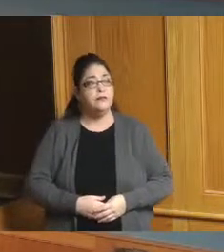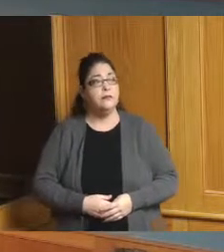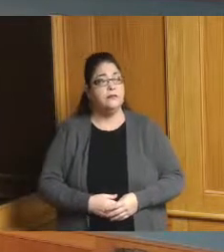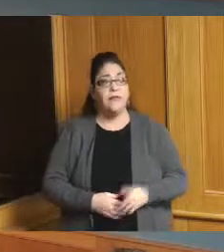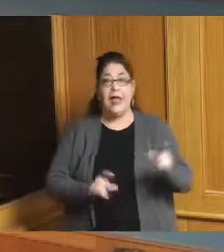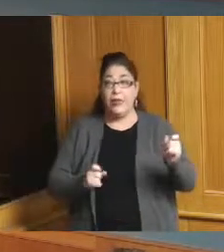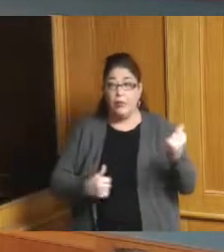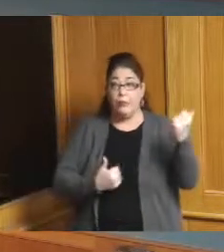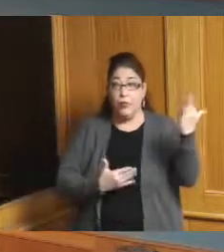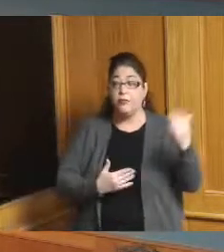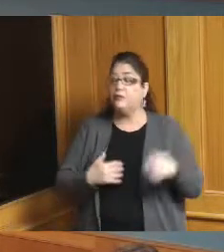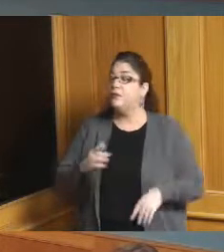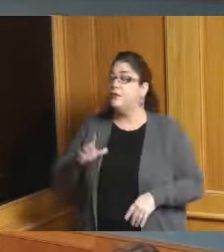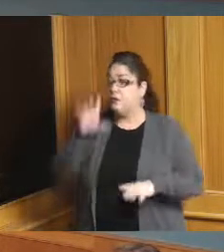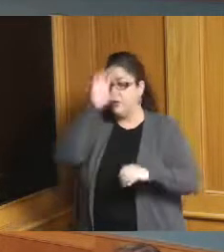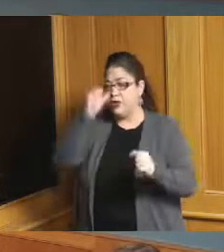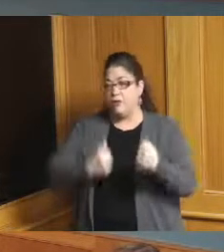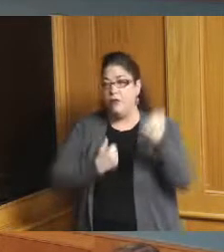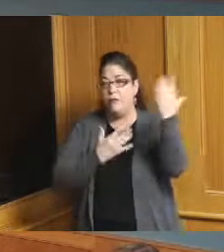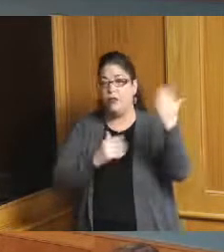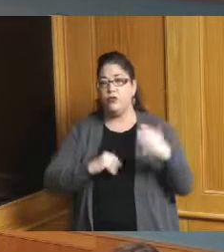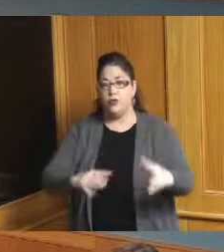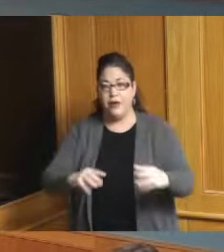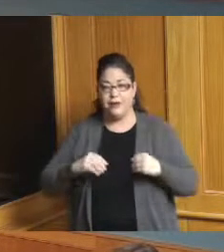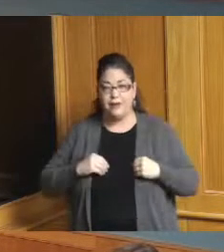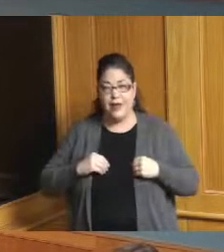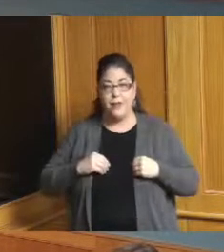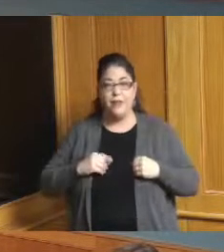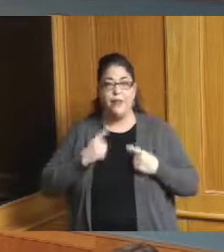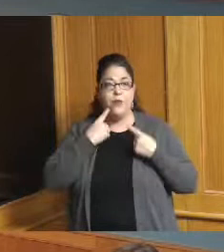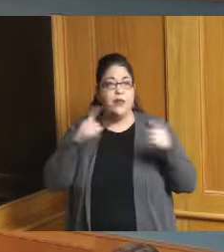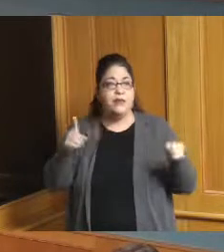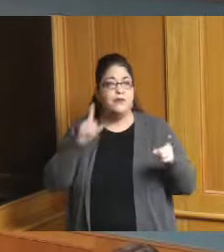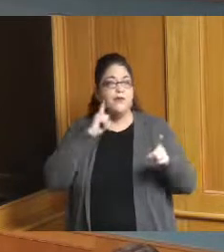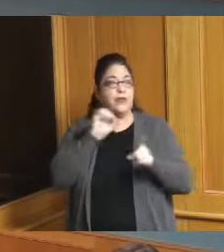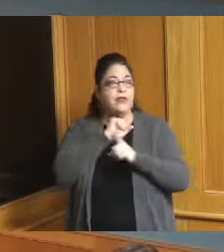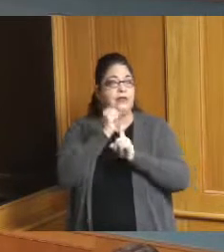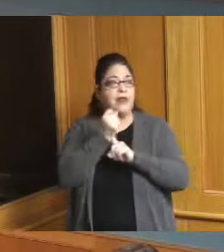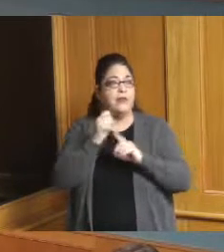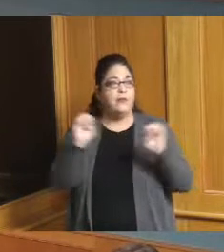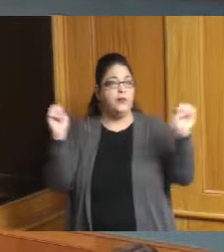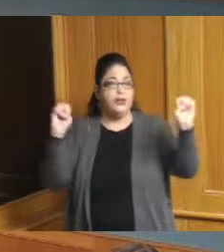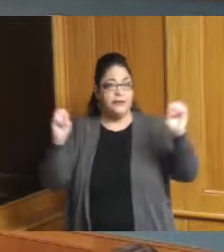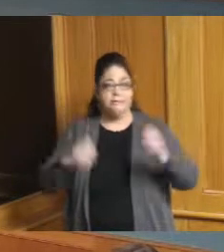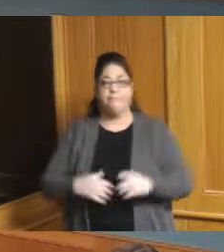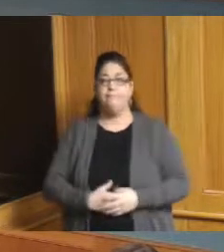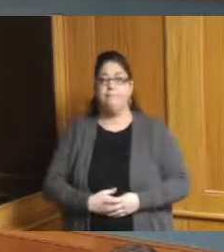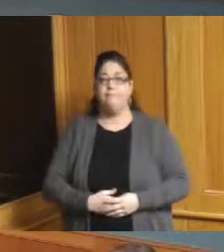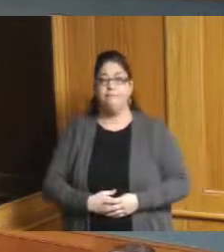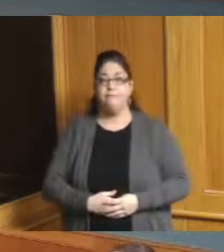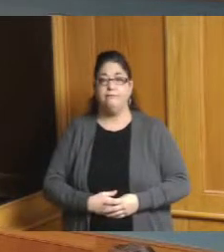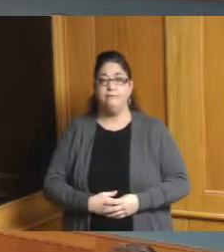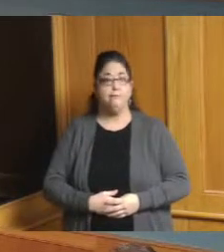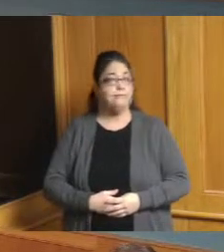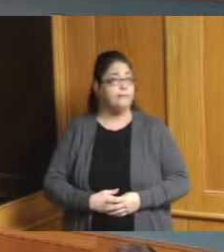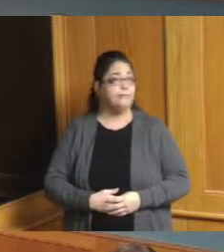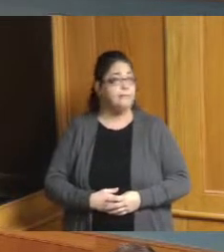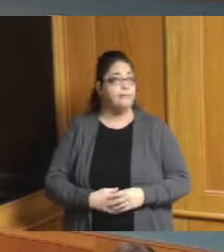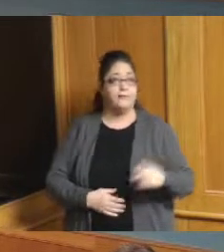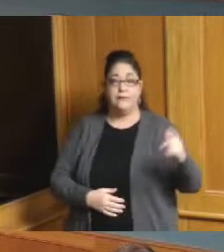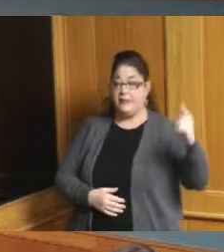I make a motion to adopt the resolution for the state of emergency